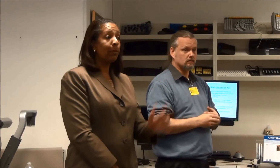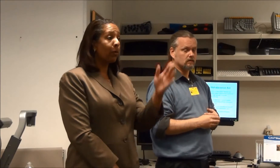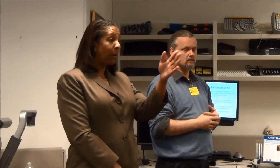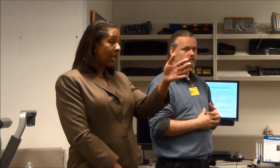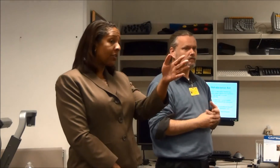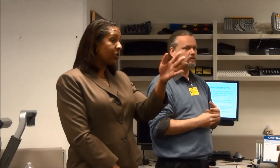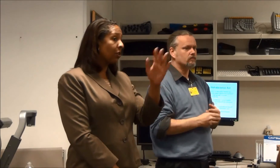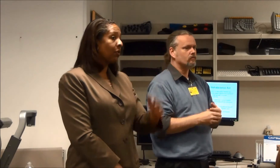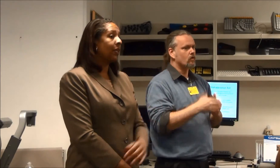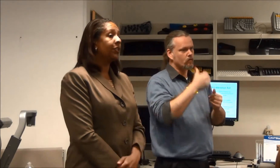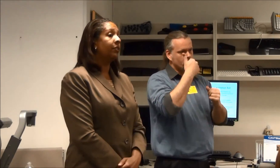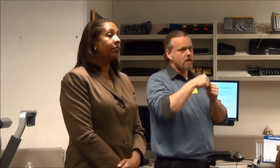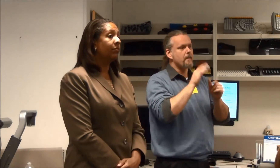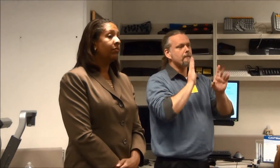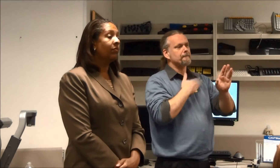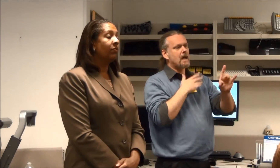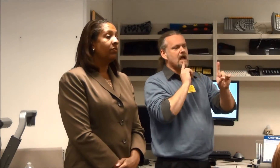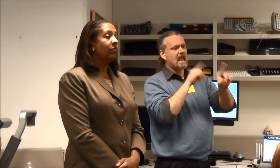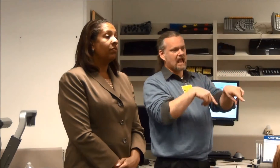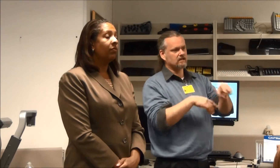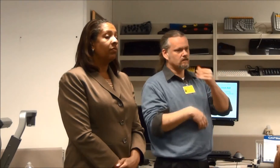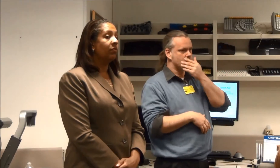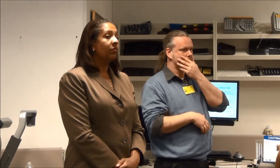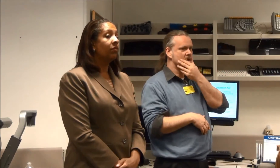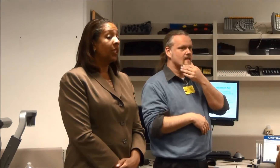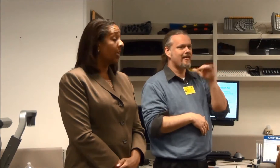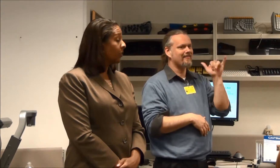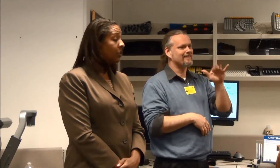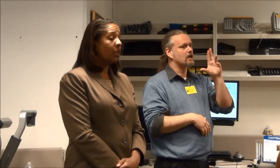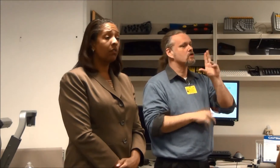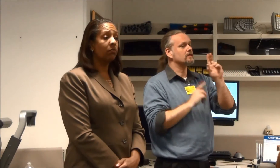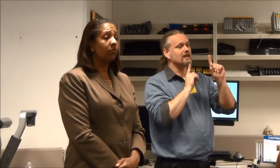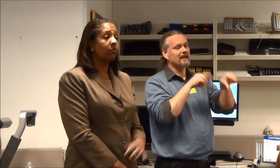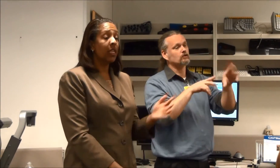Remember my answer to her question. Participant: That's a no. Jo Linda Johnson: The answer is no.